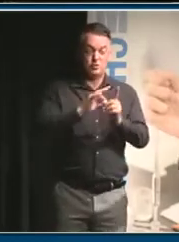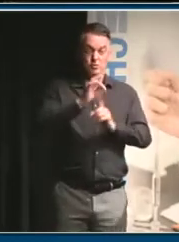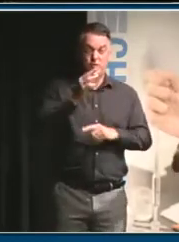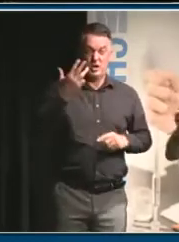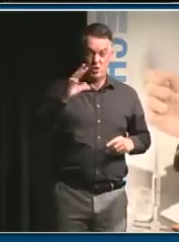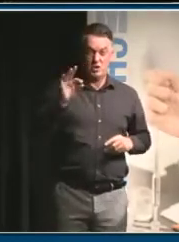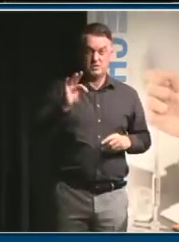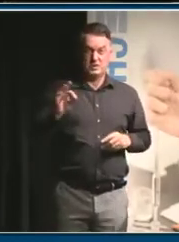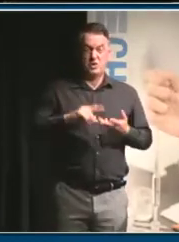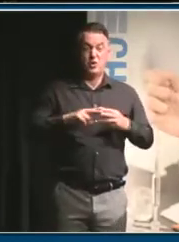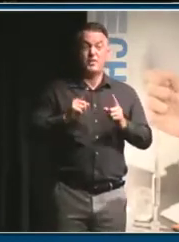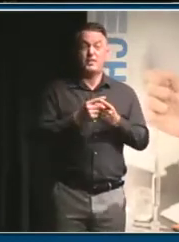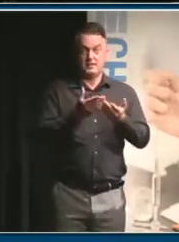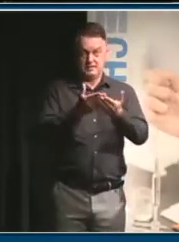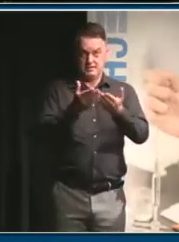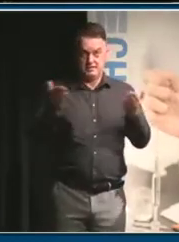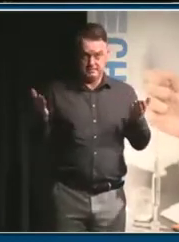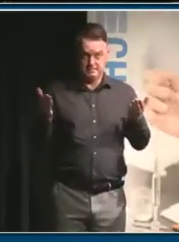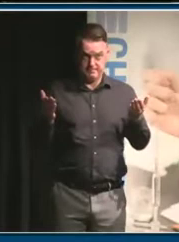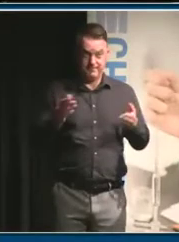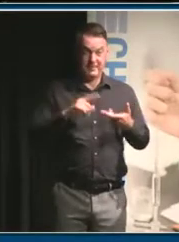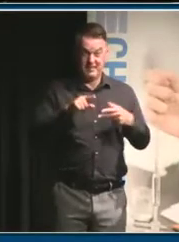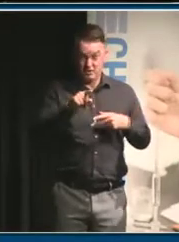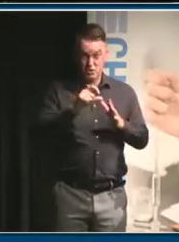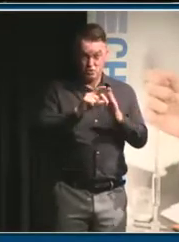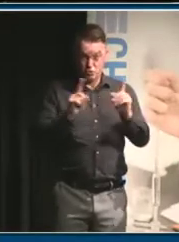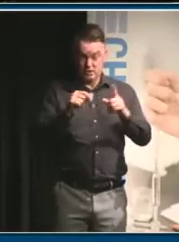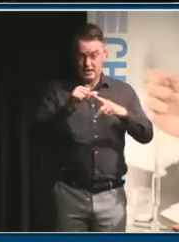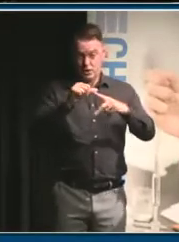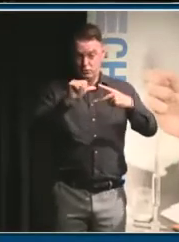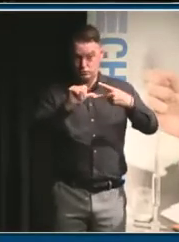things out there. Now if you do this thing called an alternative assessment and you look